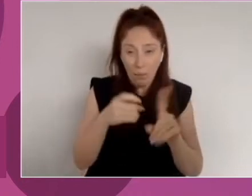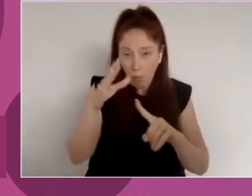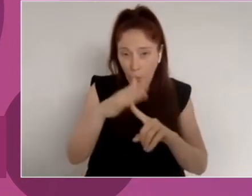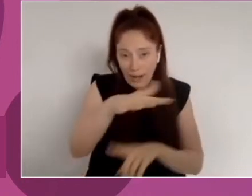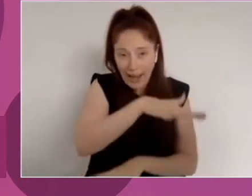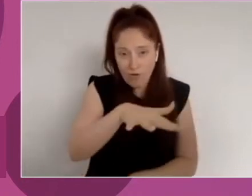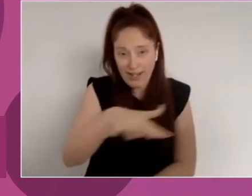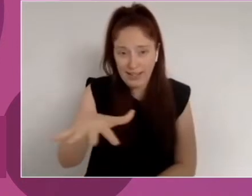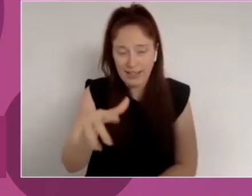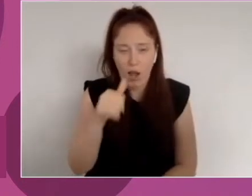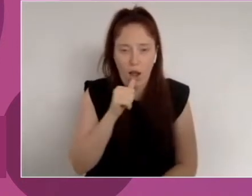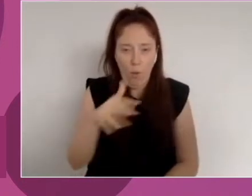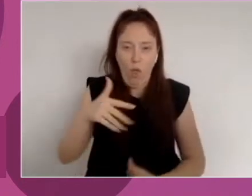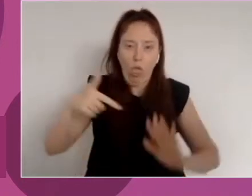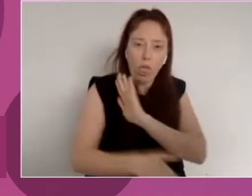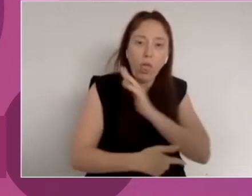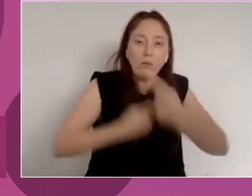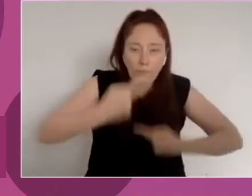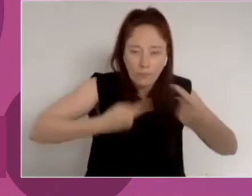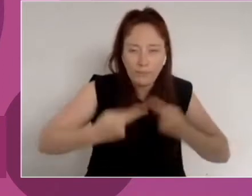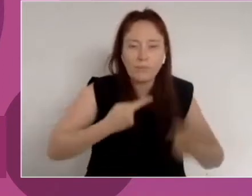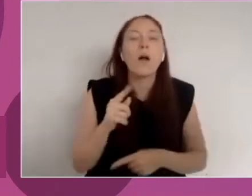the time to go through it, but it is something separately that we could do at some stage. But